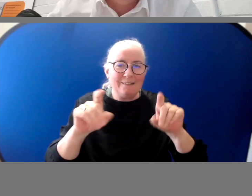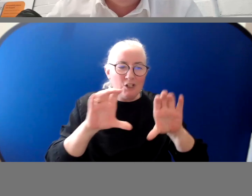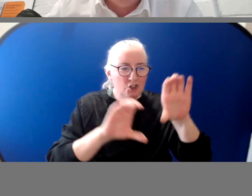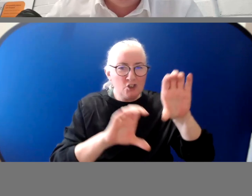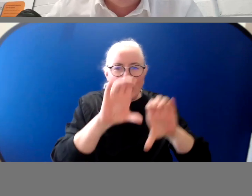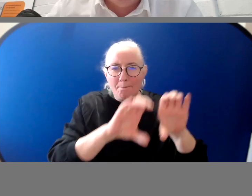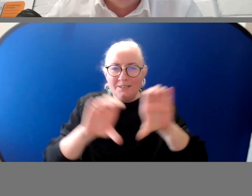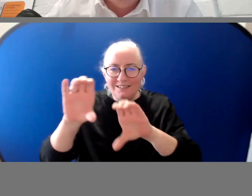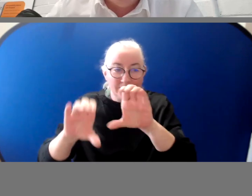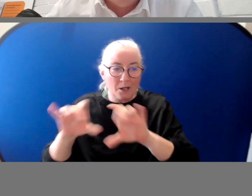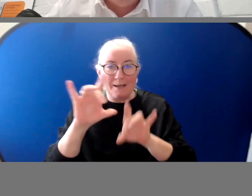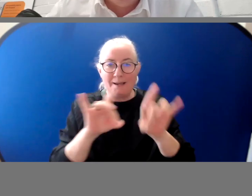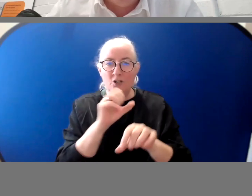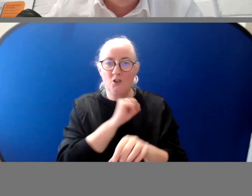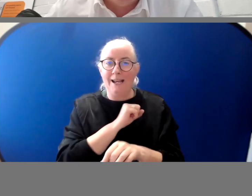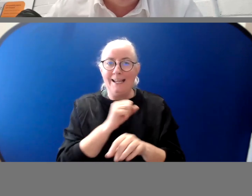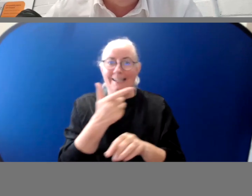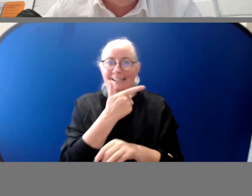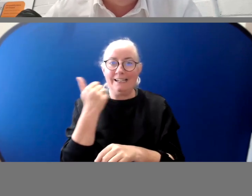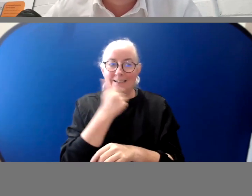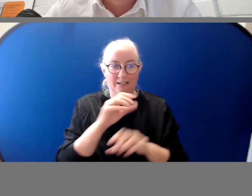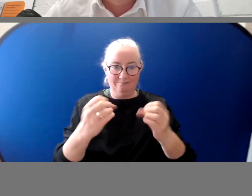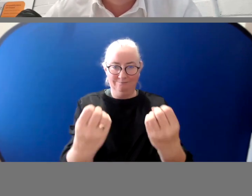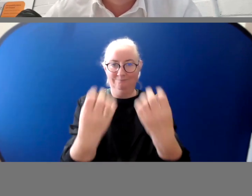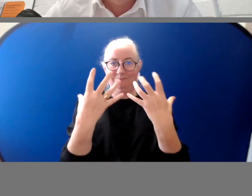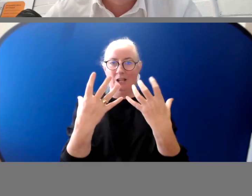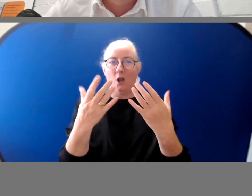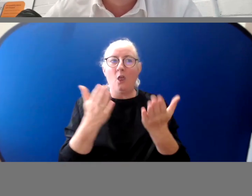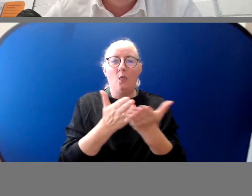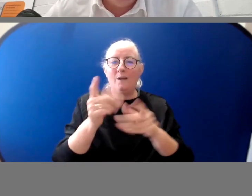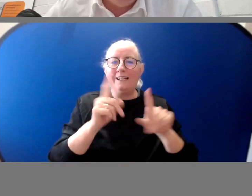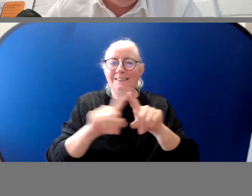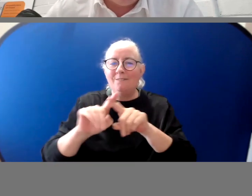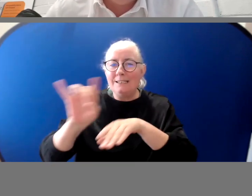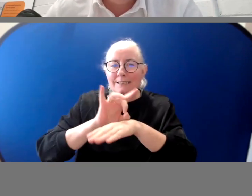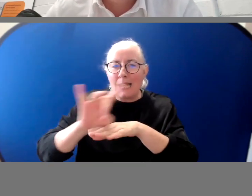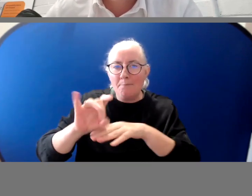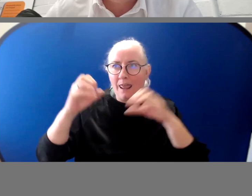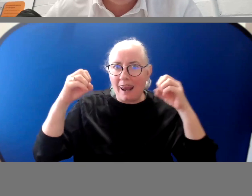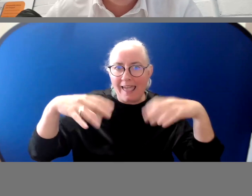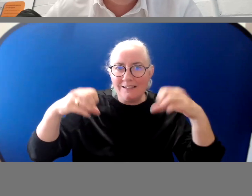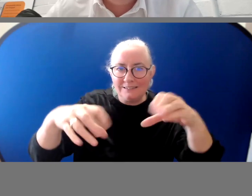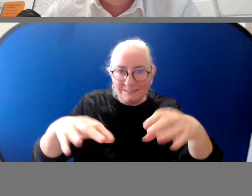that it's easy for the manifestations to stand out in various lighting conditions and so on the we